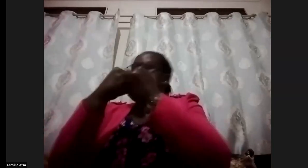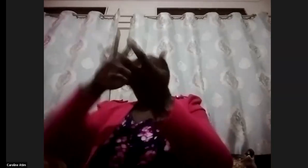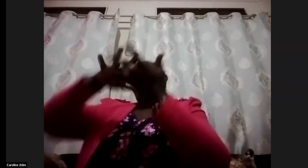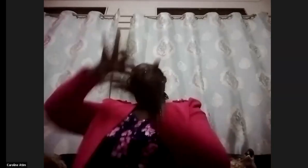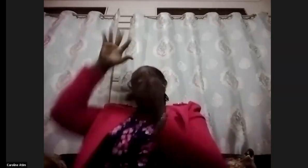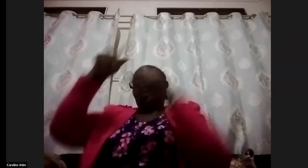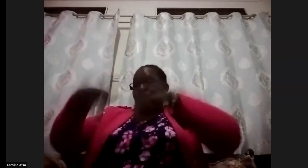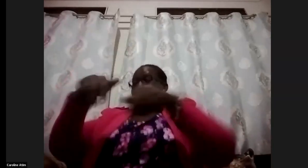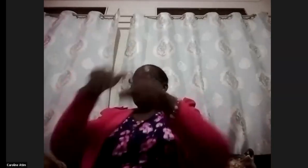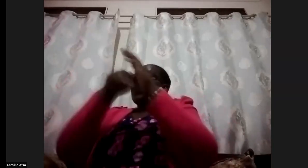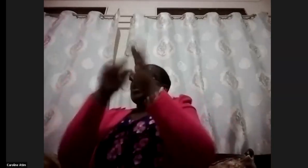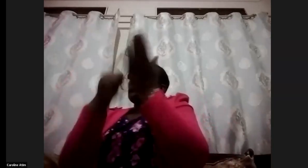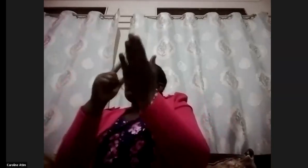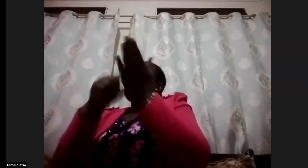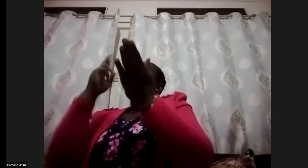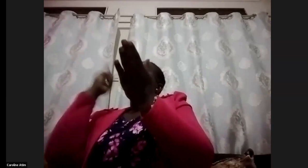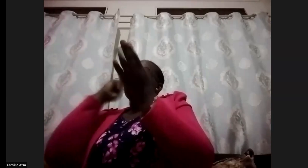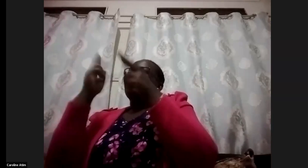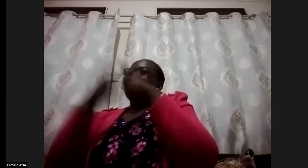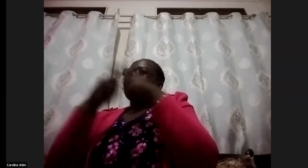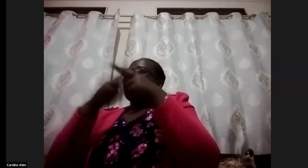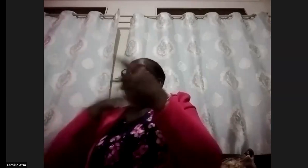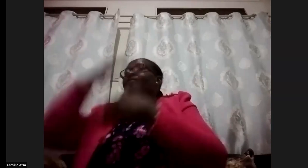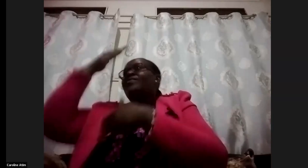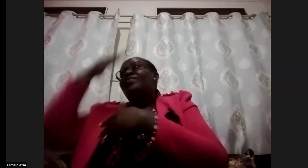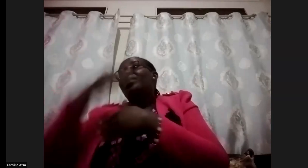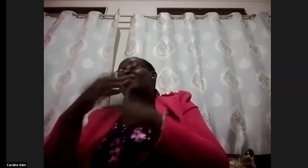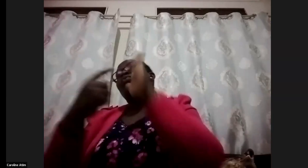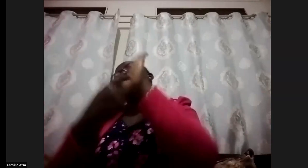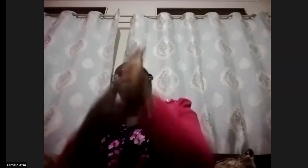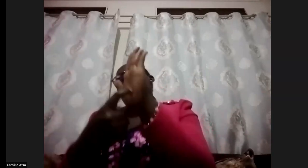But one thing that's helped here in Uganda are to the deaf